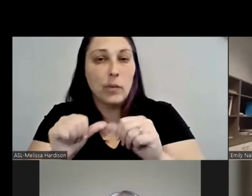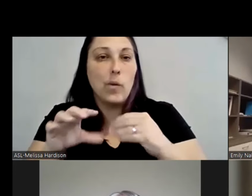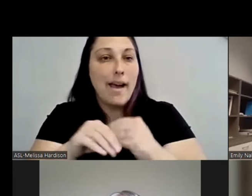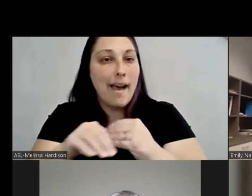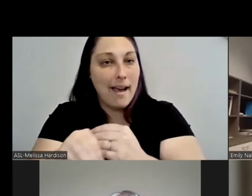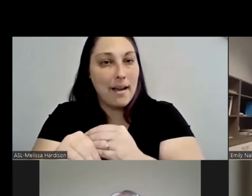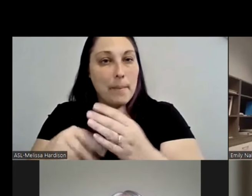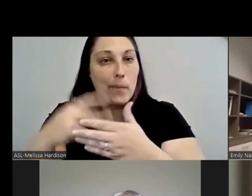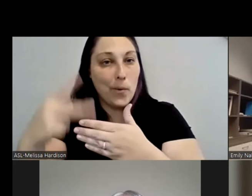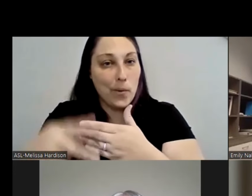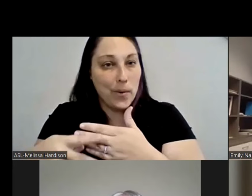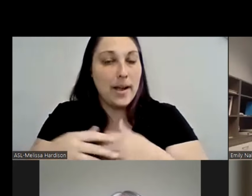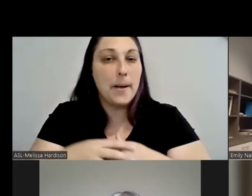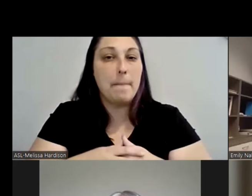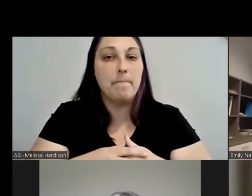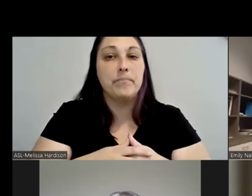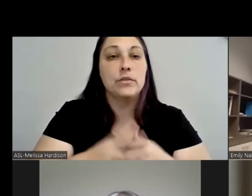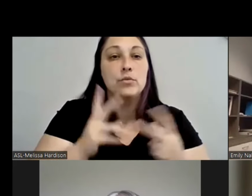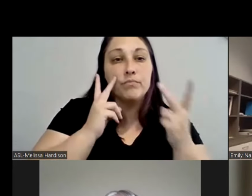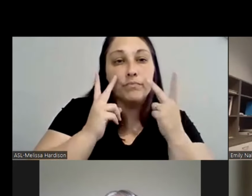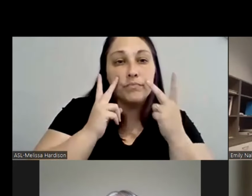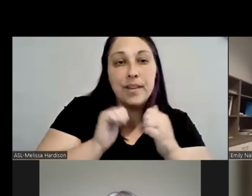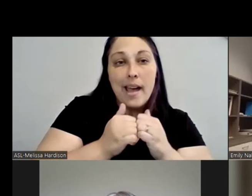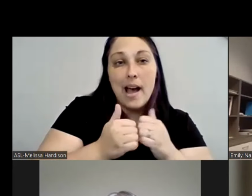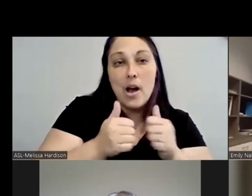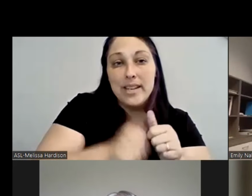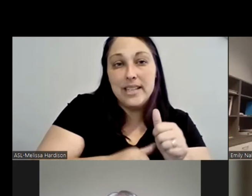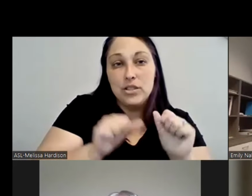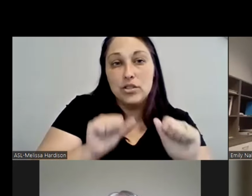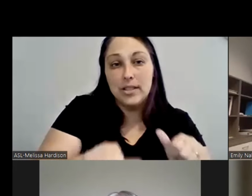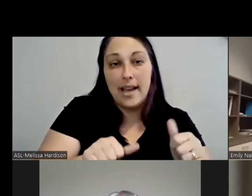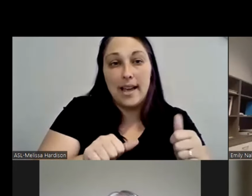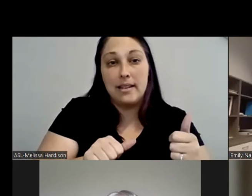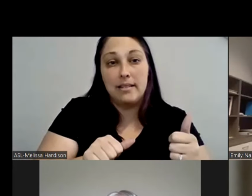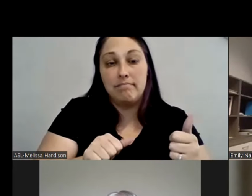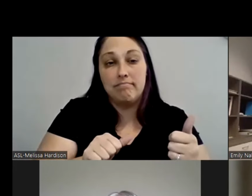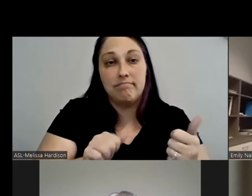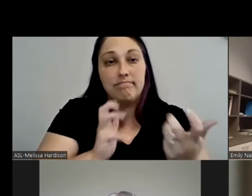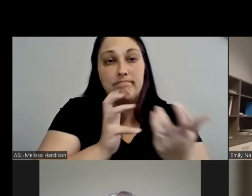But we also recognize that the Housing and Services systems are often sideload and may not work together a lot of times -- siloed.